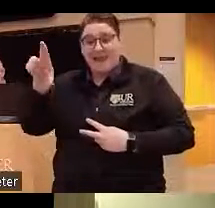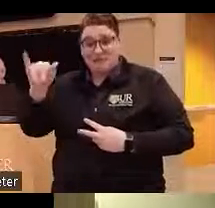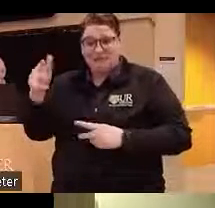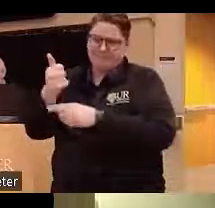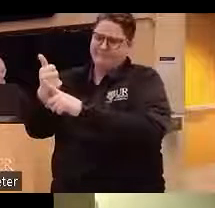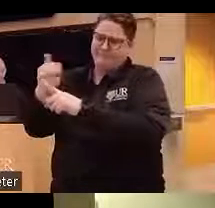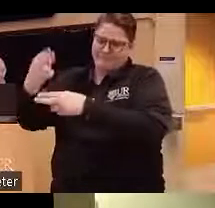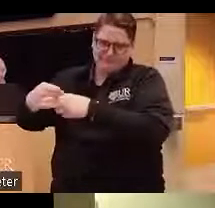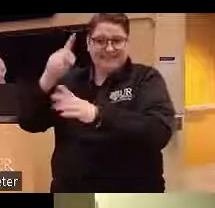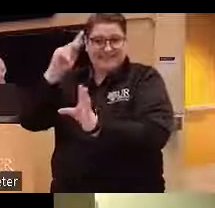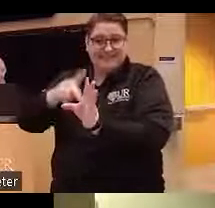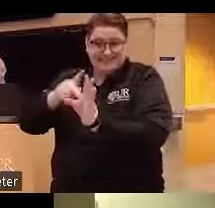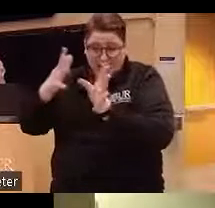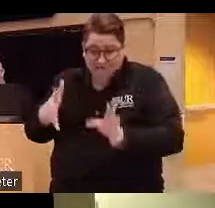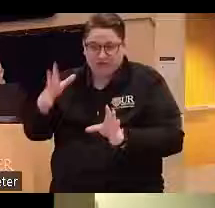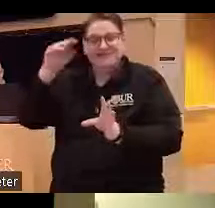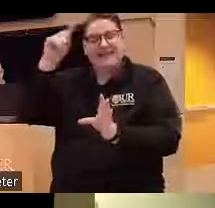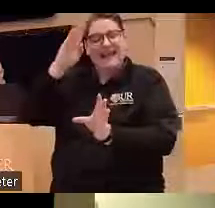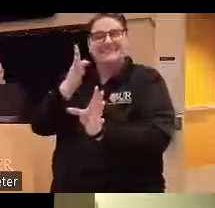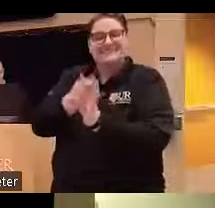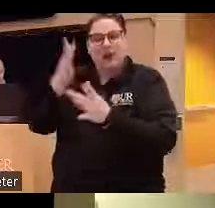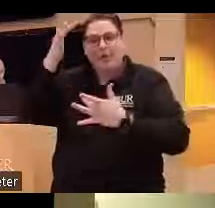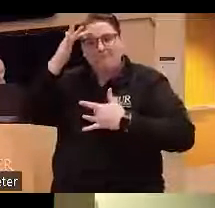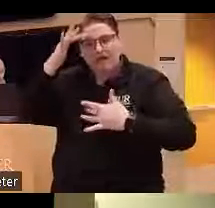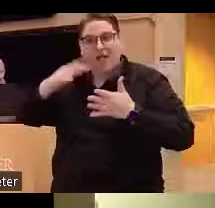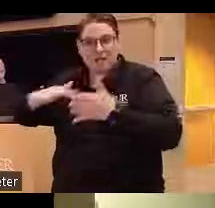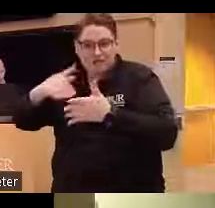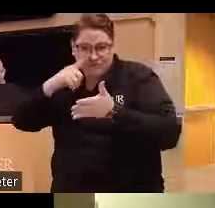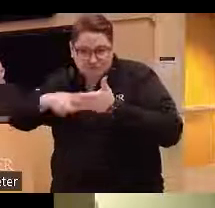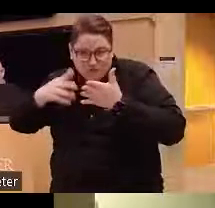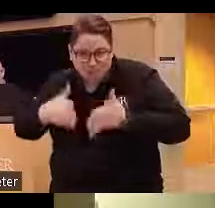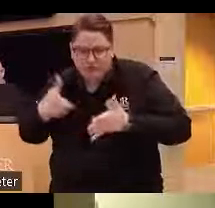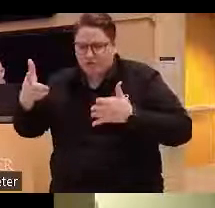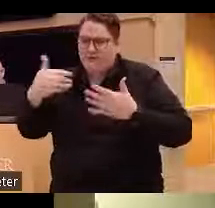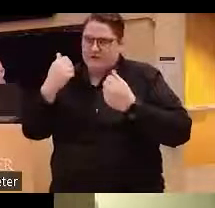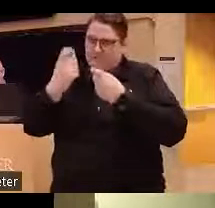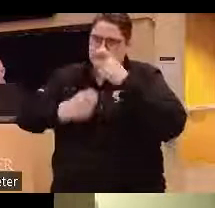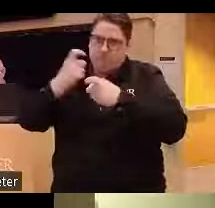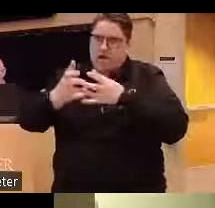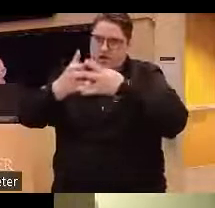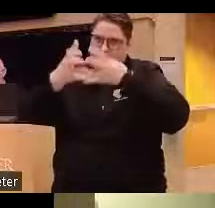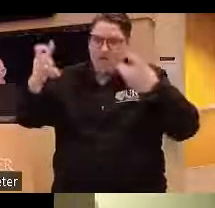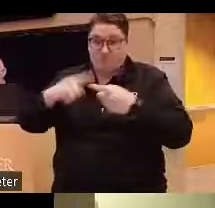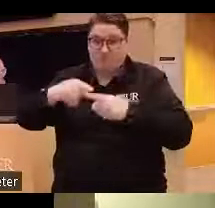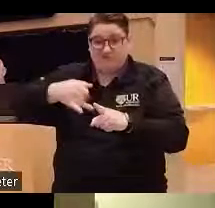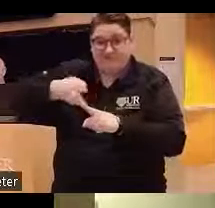and uh Psychopathology researcher who's made many important contributions to Psychiatry as editing